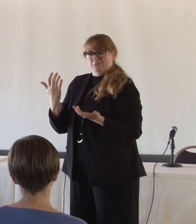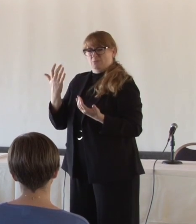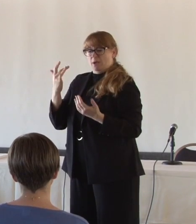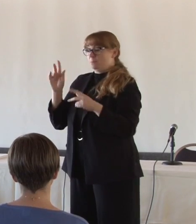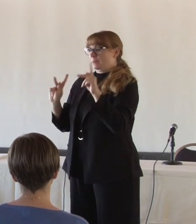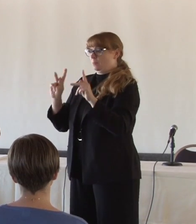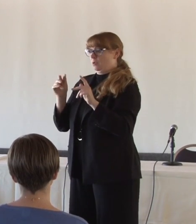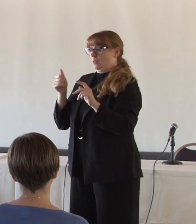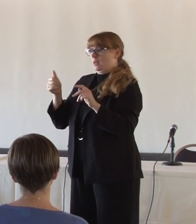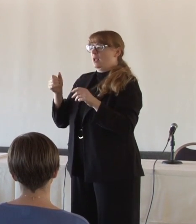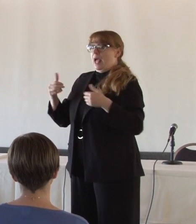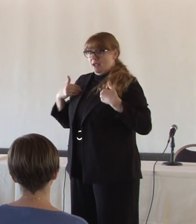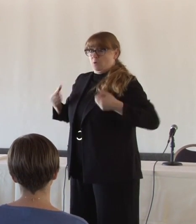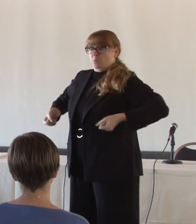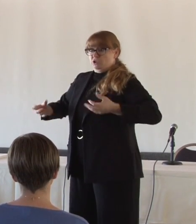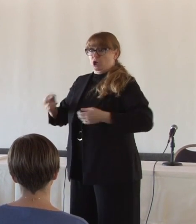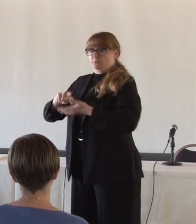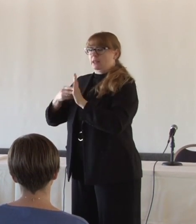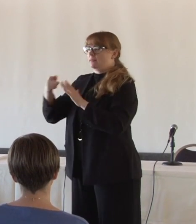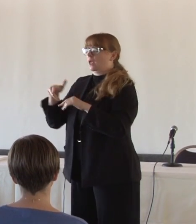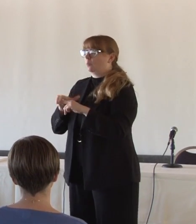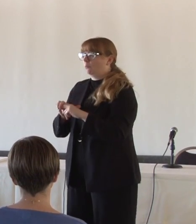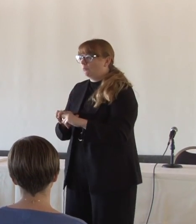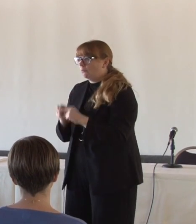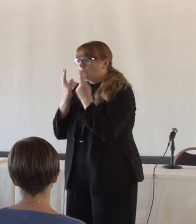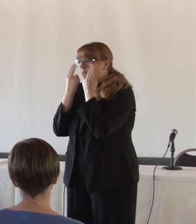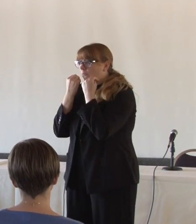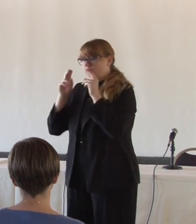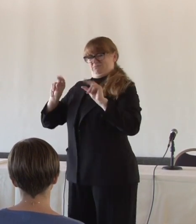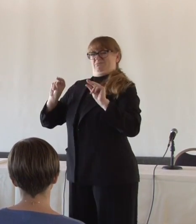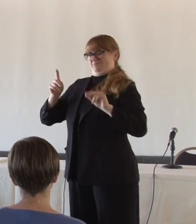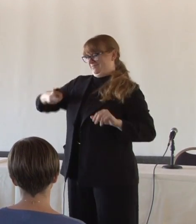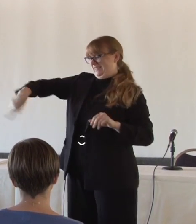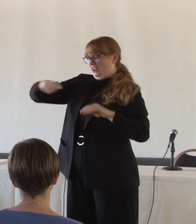Because people in wheelchairs are not just sitting there. They're very.